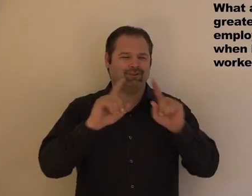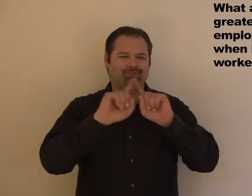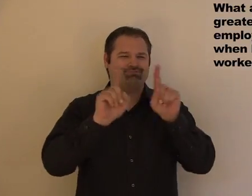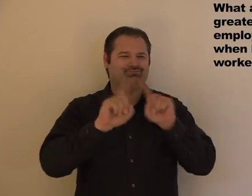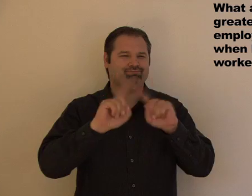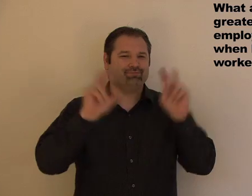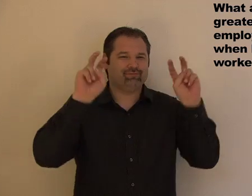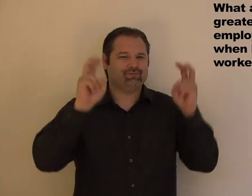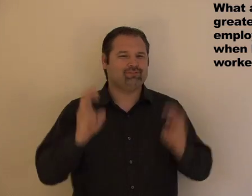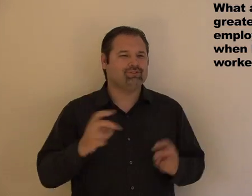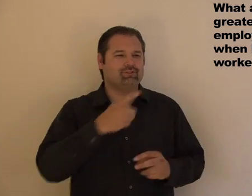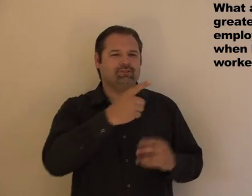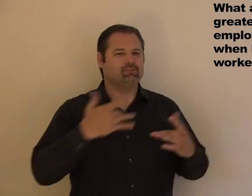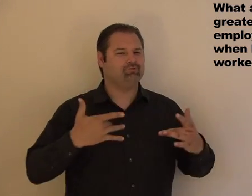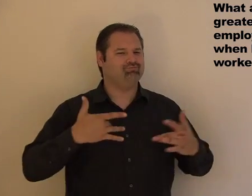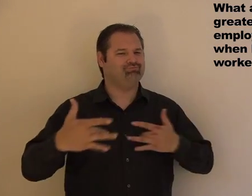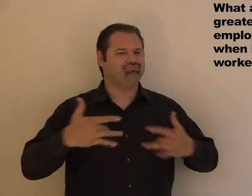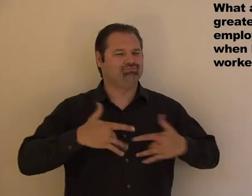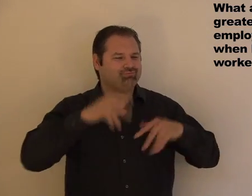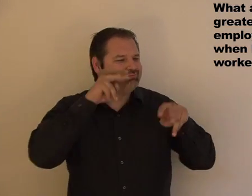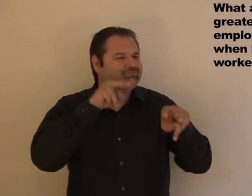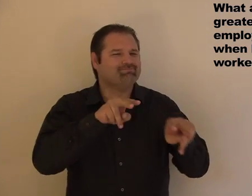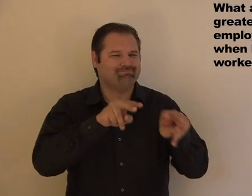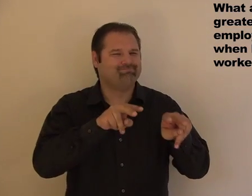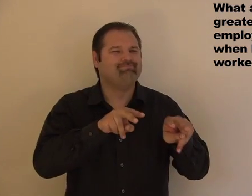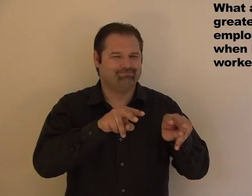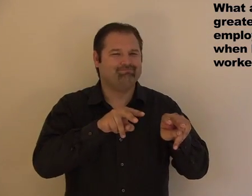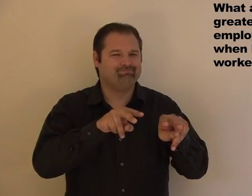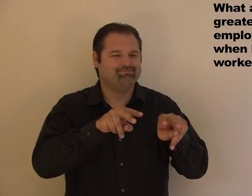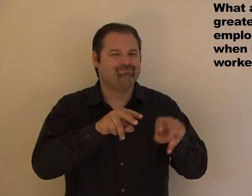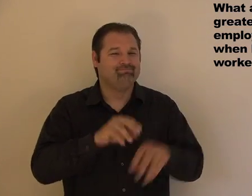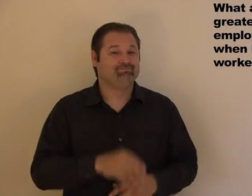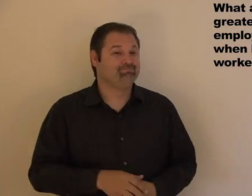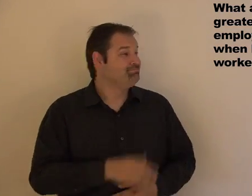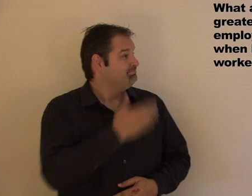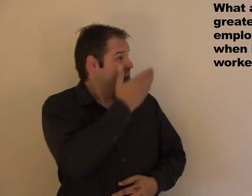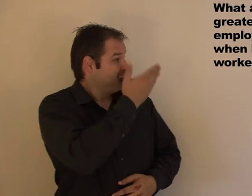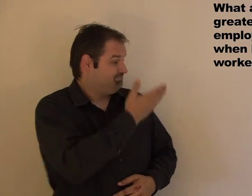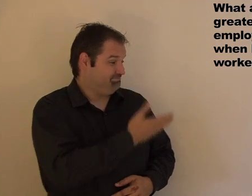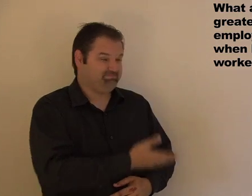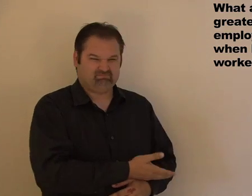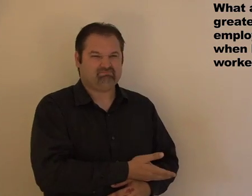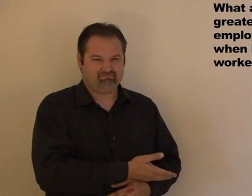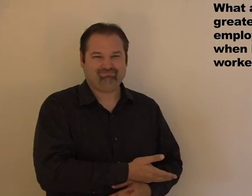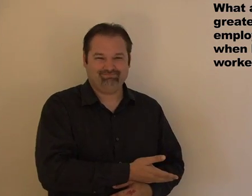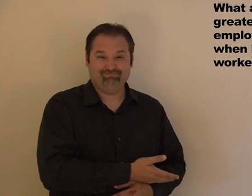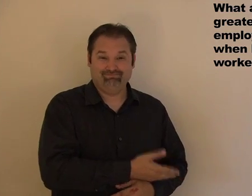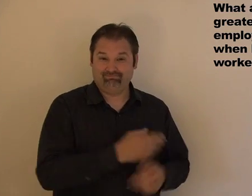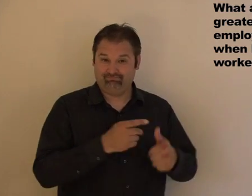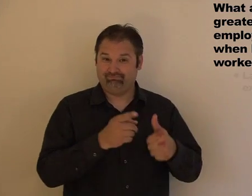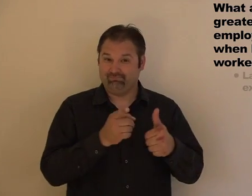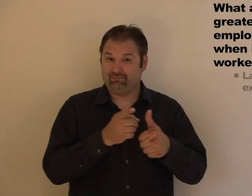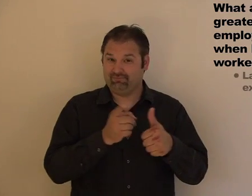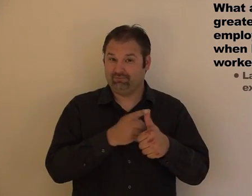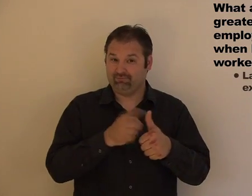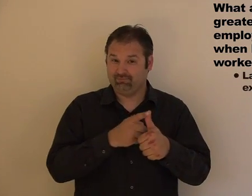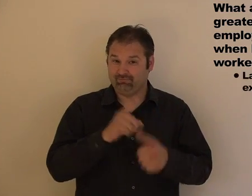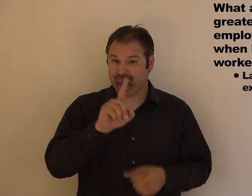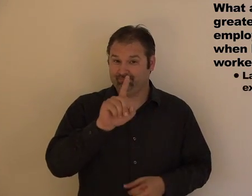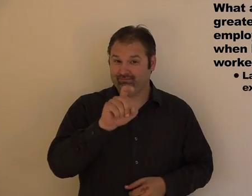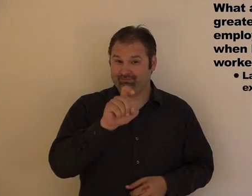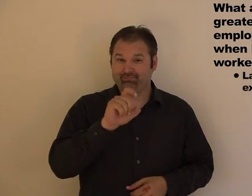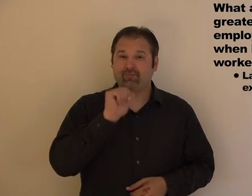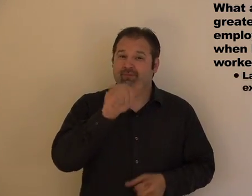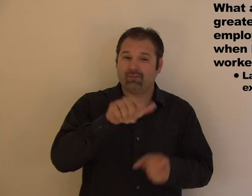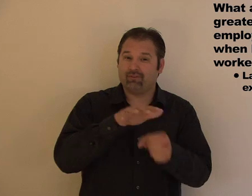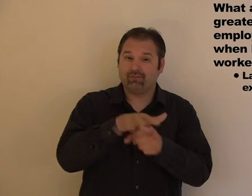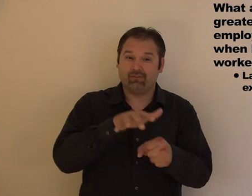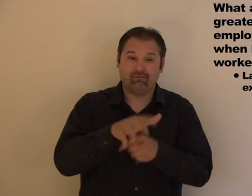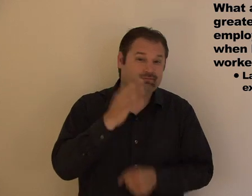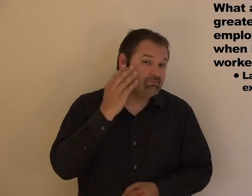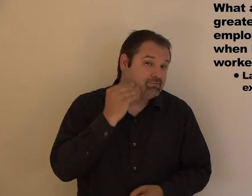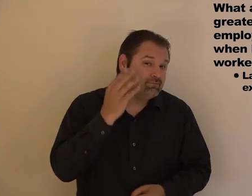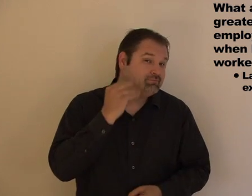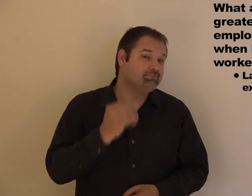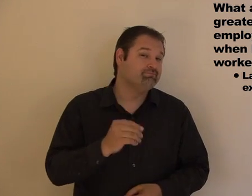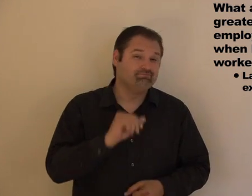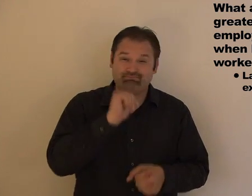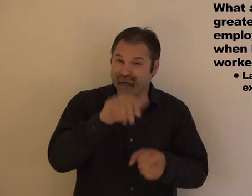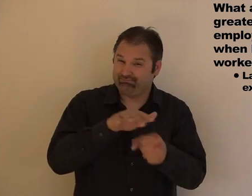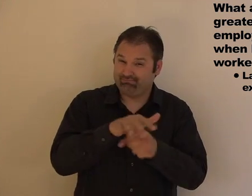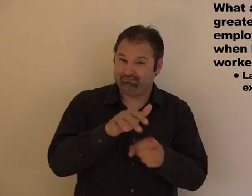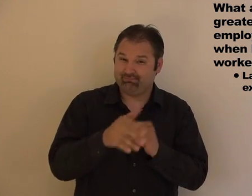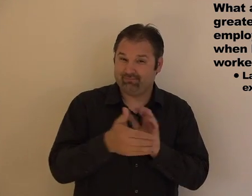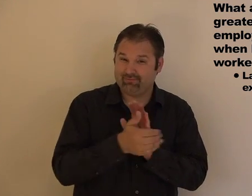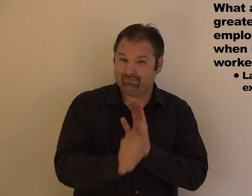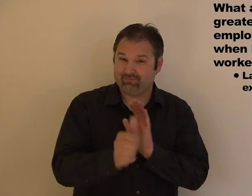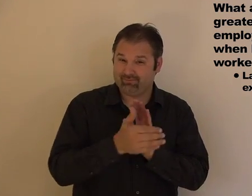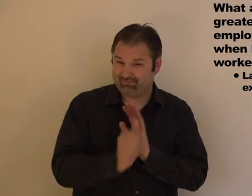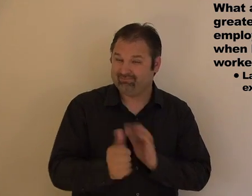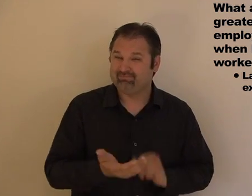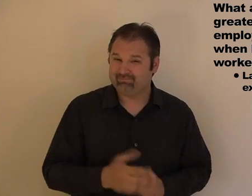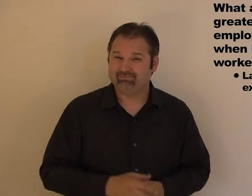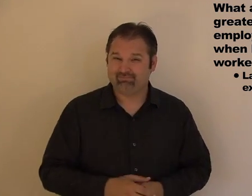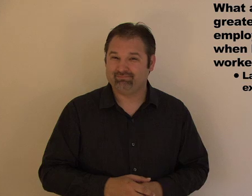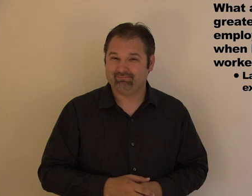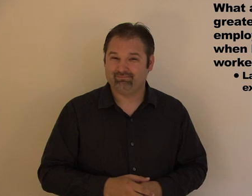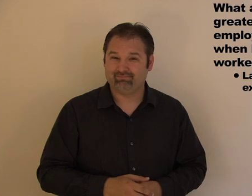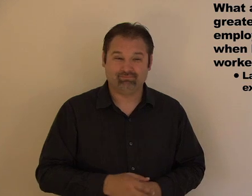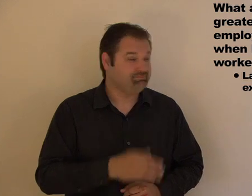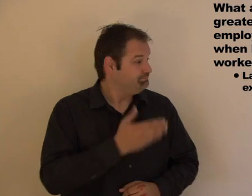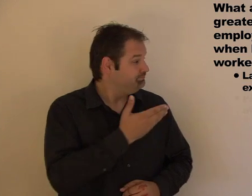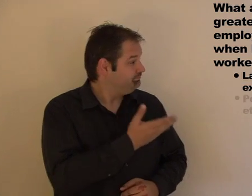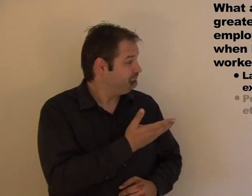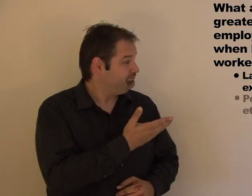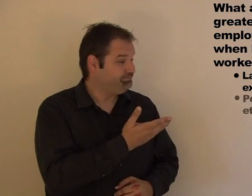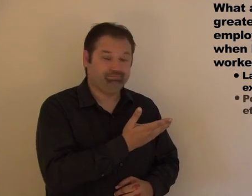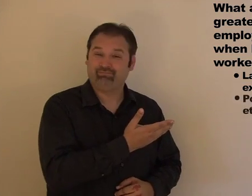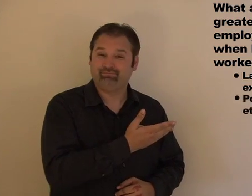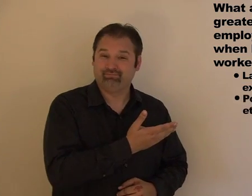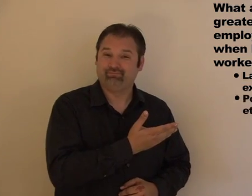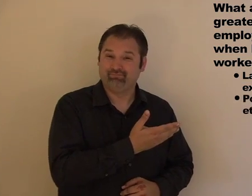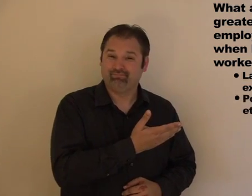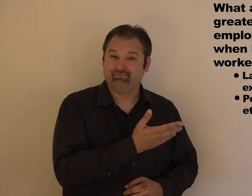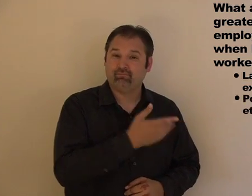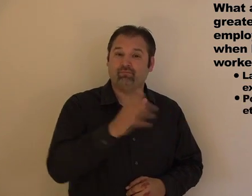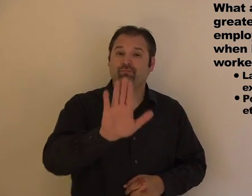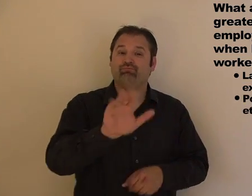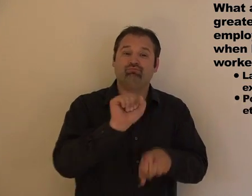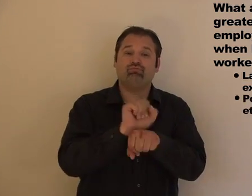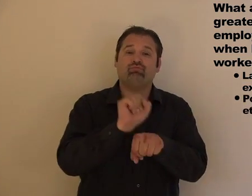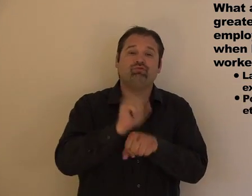The first, lack of experience or skills; next, having a poor work ethic;